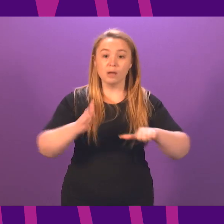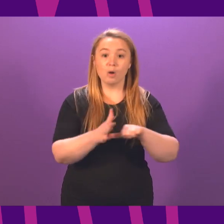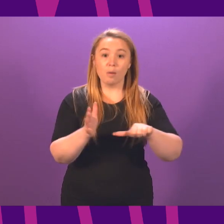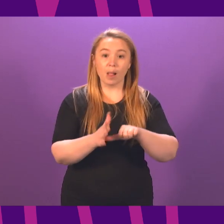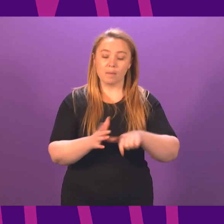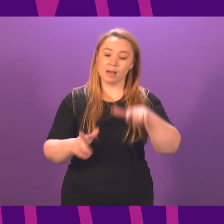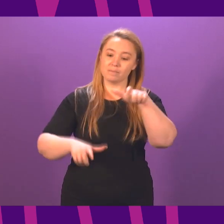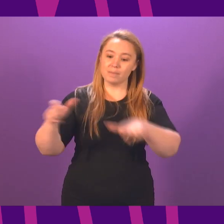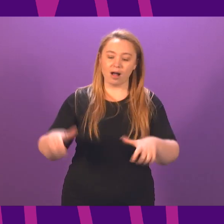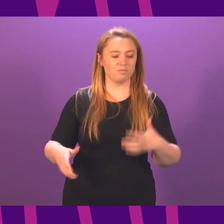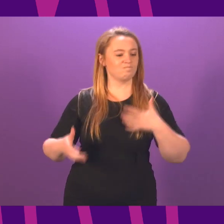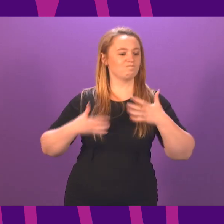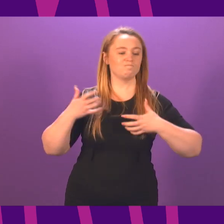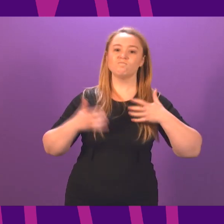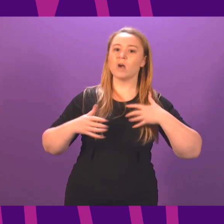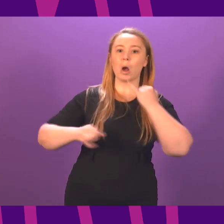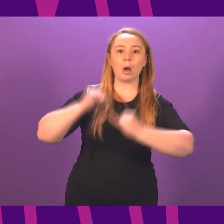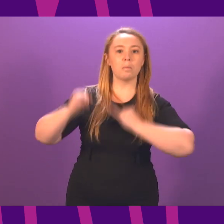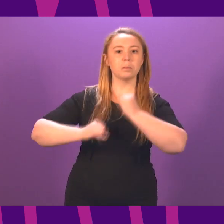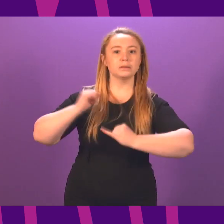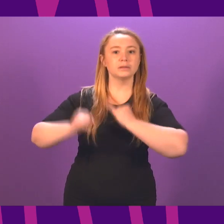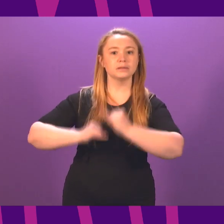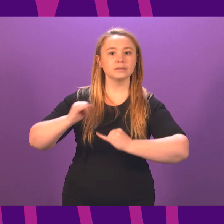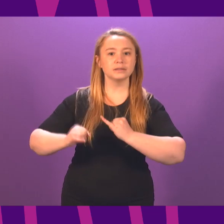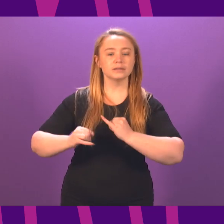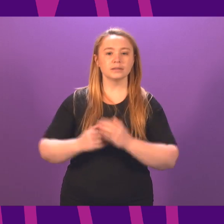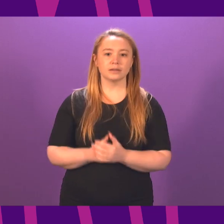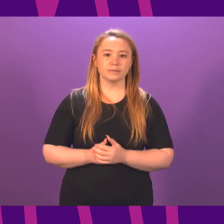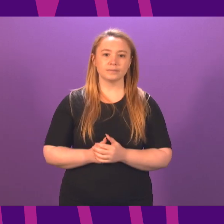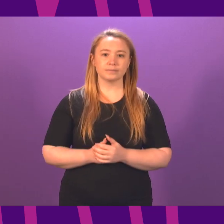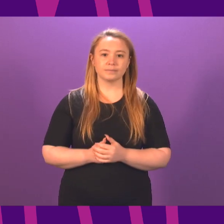in the chamber on another day, from the same people who are raising these issues right now.